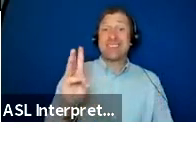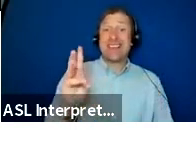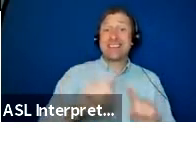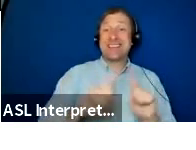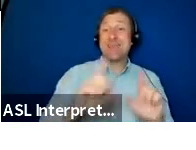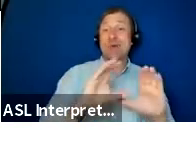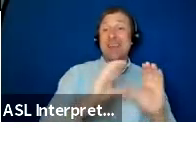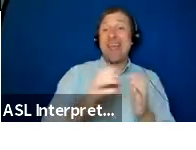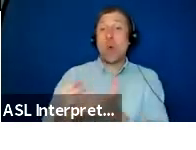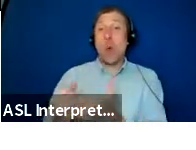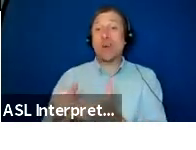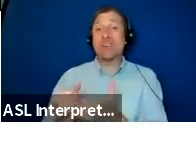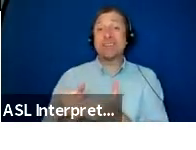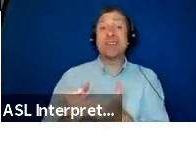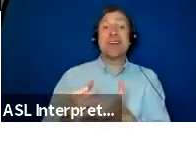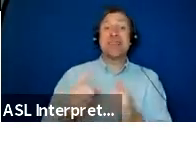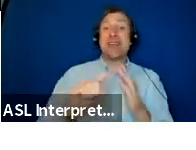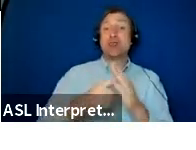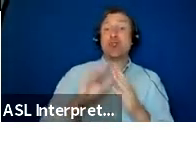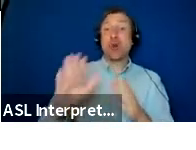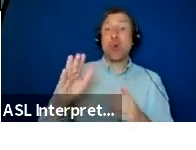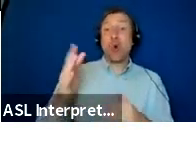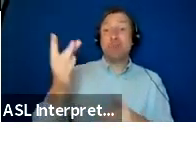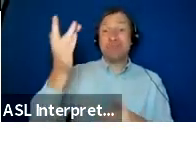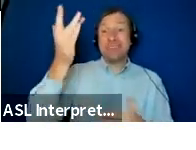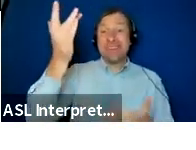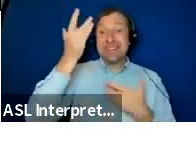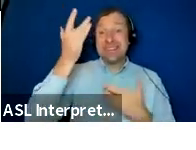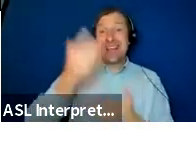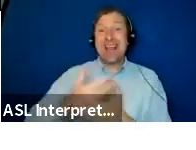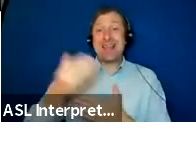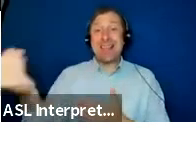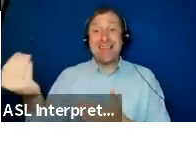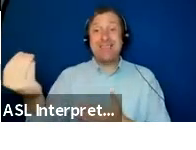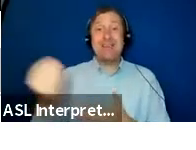that can trigger your COVID sick leave. One is yourself becoming tested, testing positive for having symptoms.